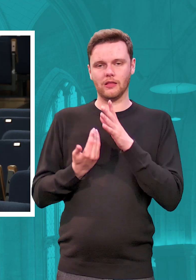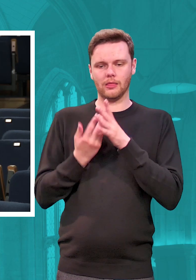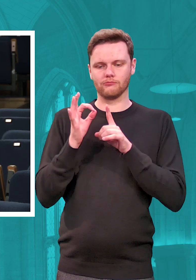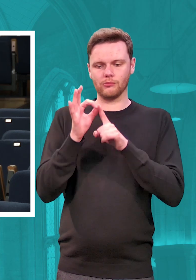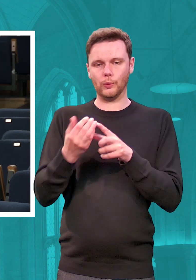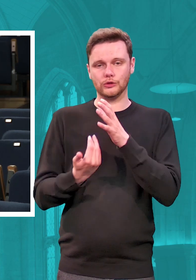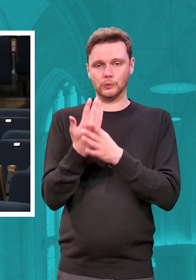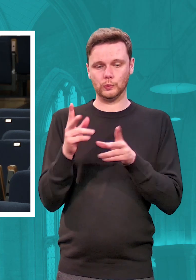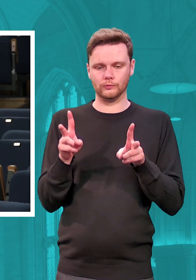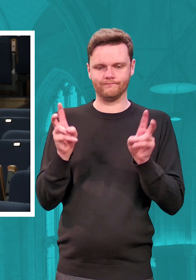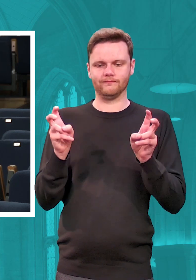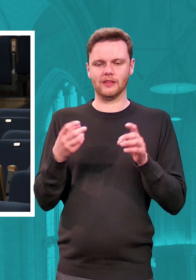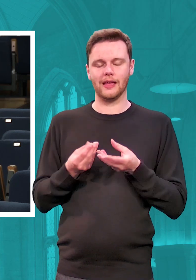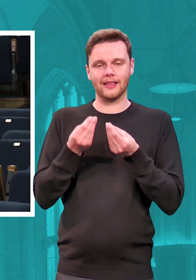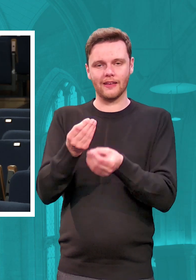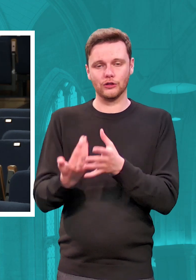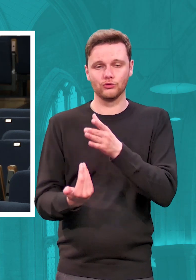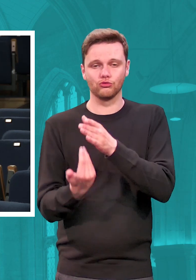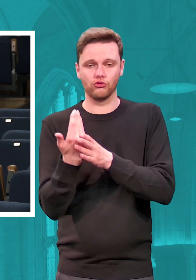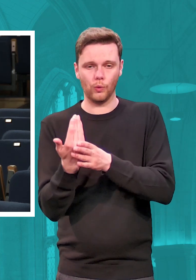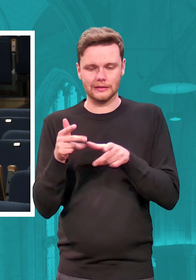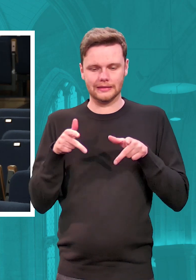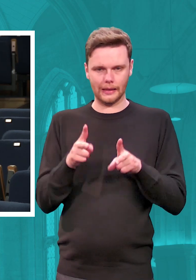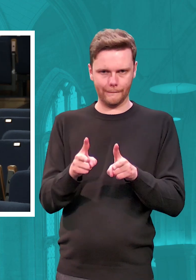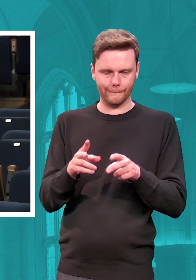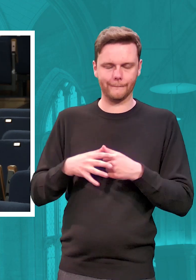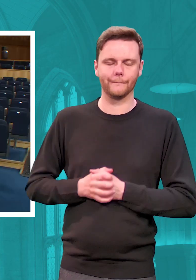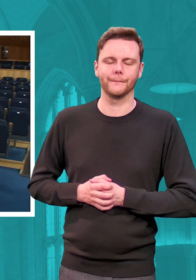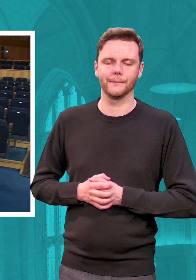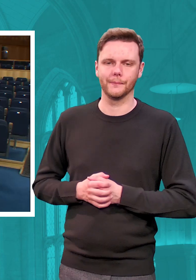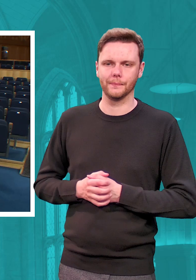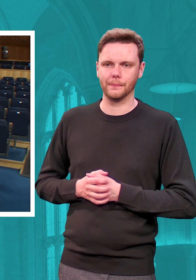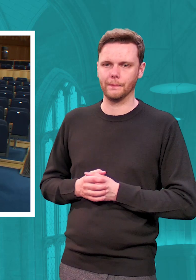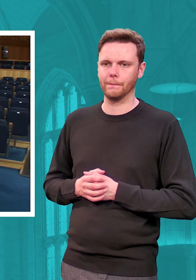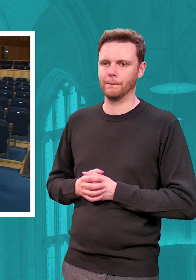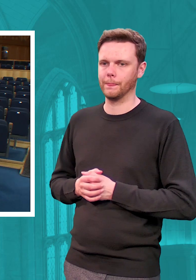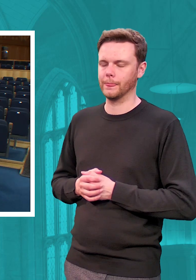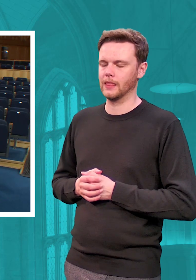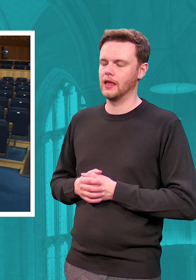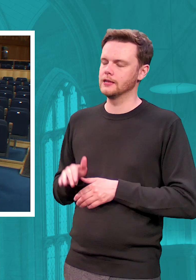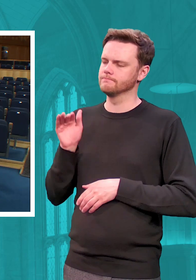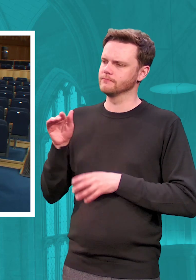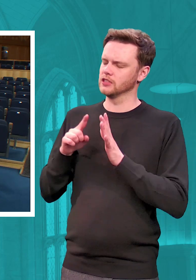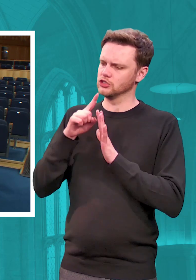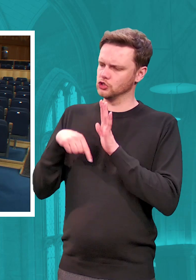to replace the current ministry and mission contribution system. John, could you start by saying something